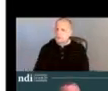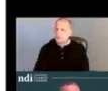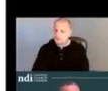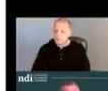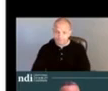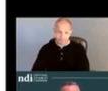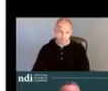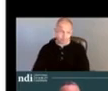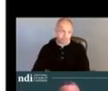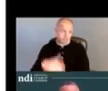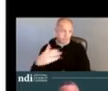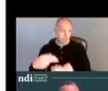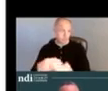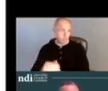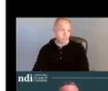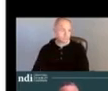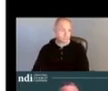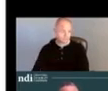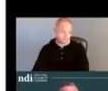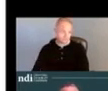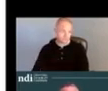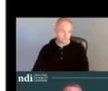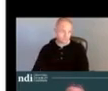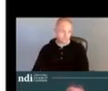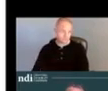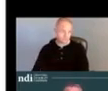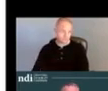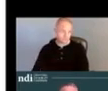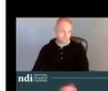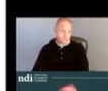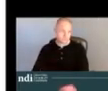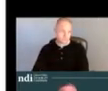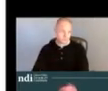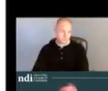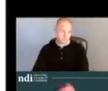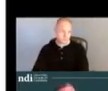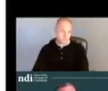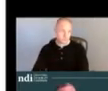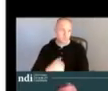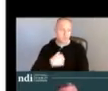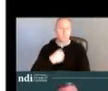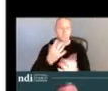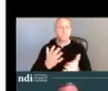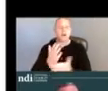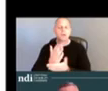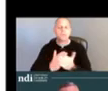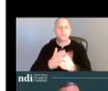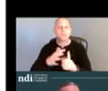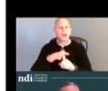Next slide. I'm just going to provide a little bit of context in the foundation here. I'm